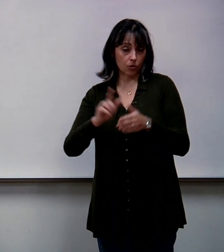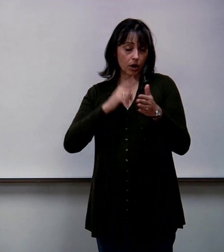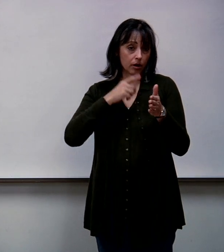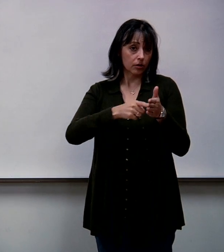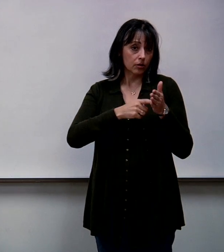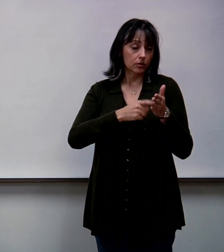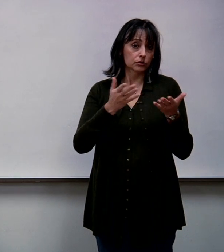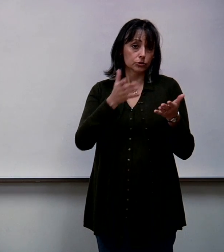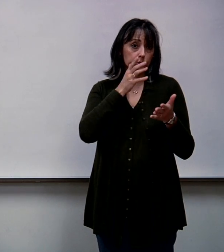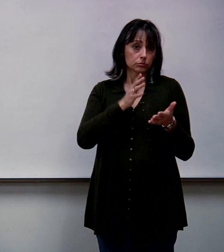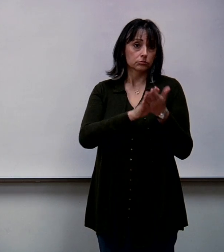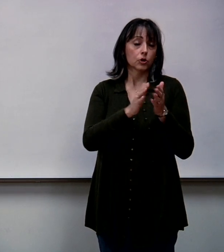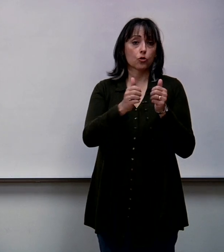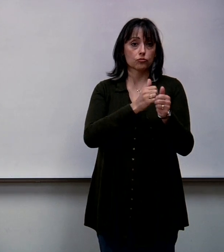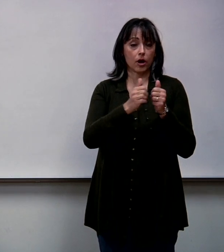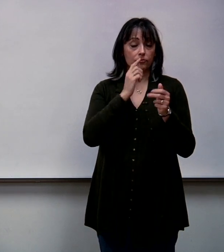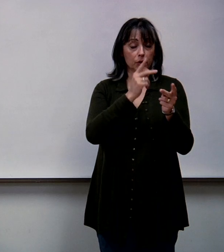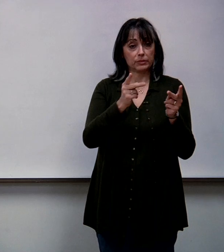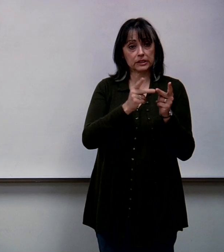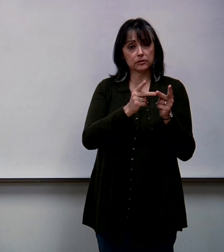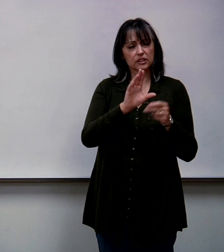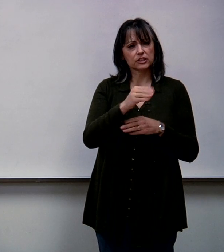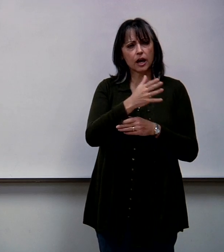jobs as well as the overall process of what's going to happen